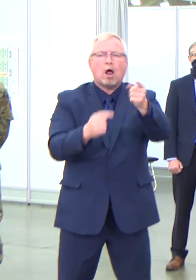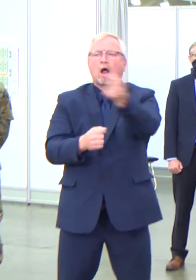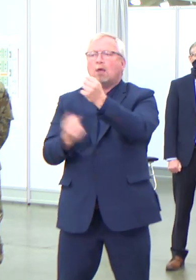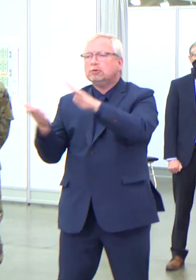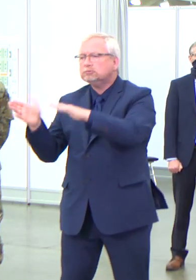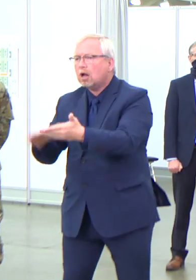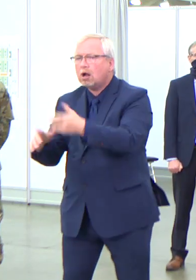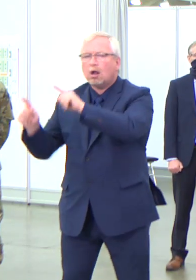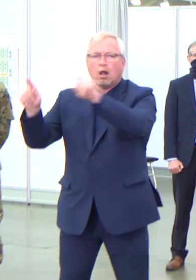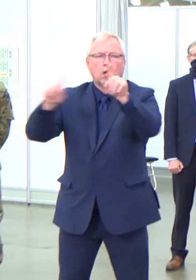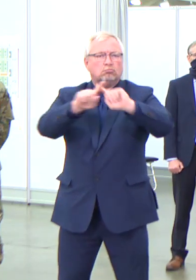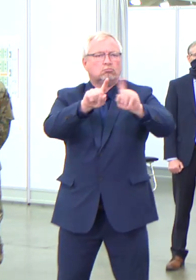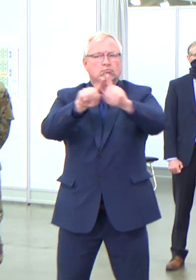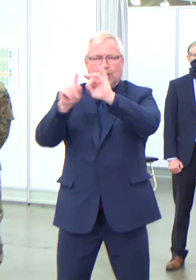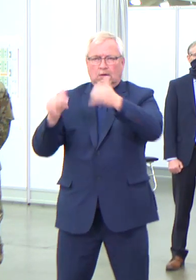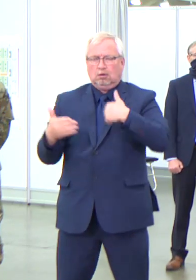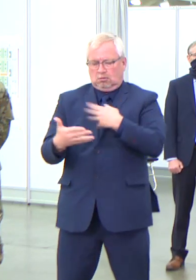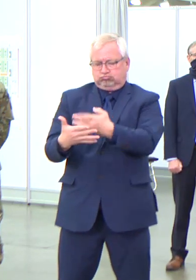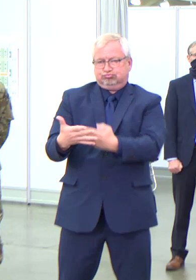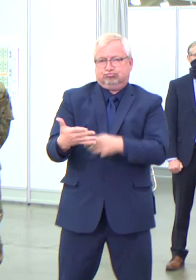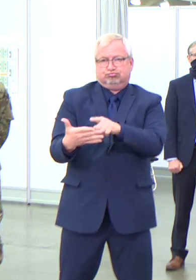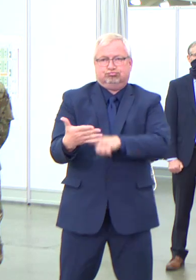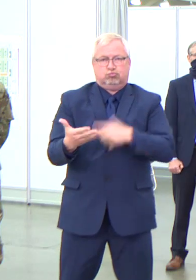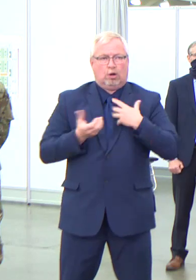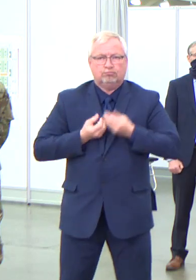cases, with instructions to update as new data becomes